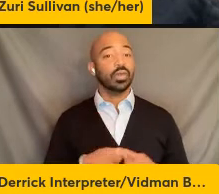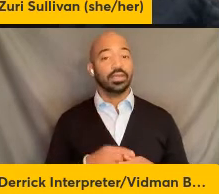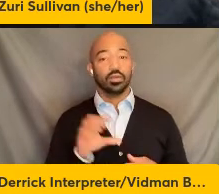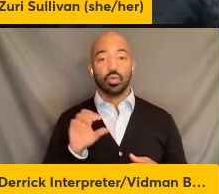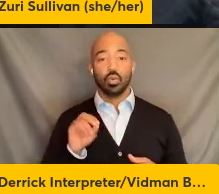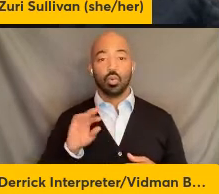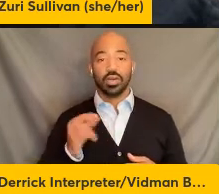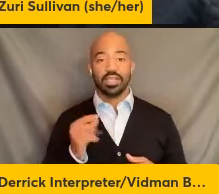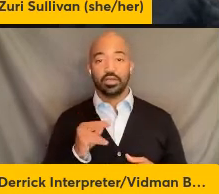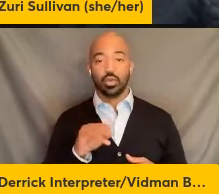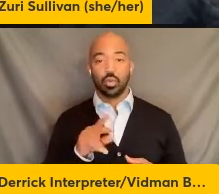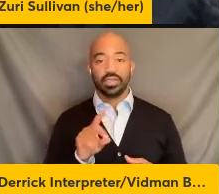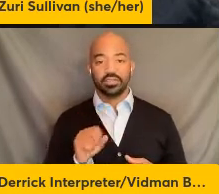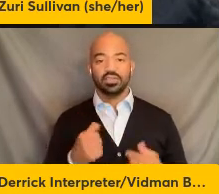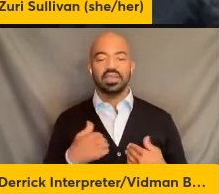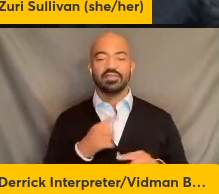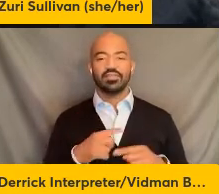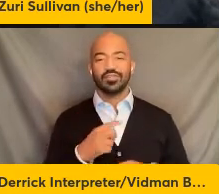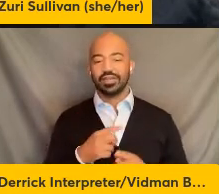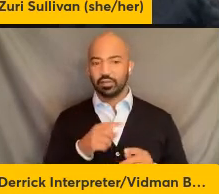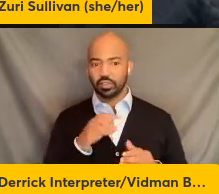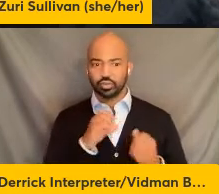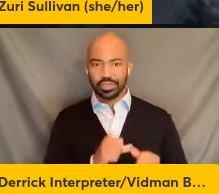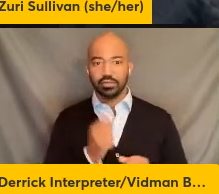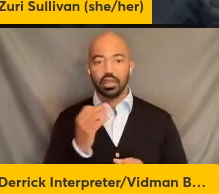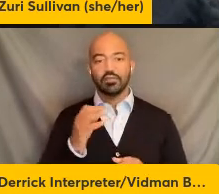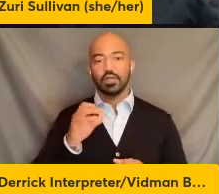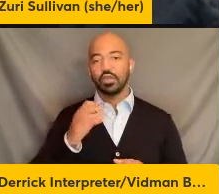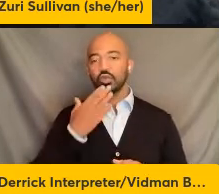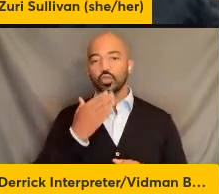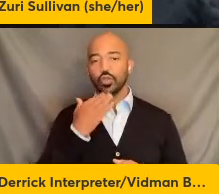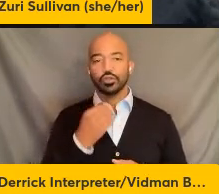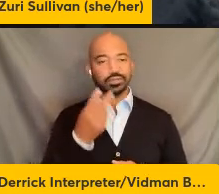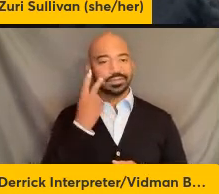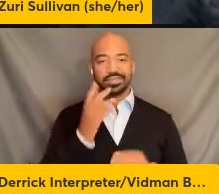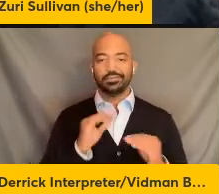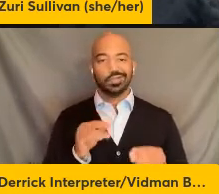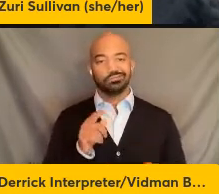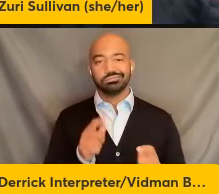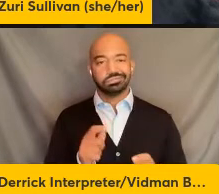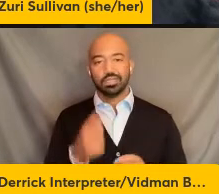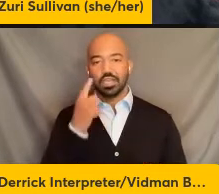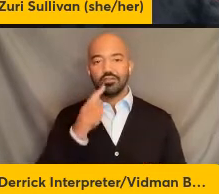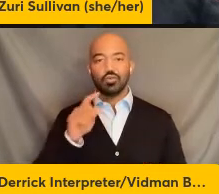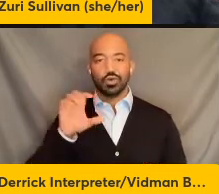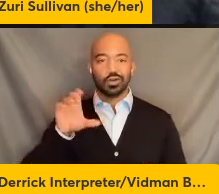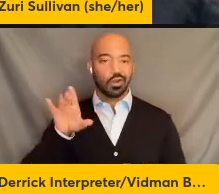concentrations of glucose, we saw no difference in the expression of the carbohydrate transcriptional program. So this